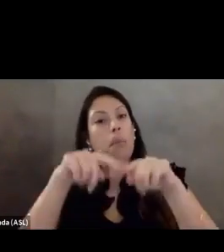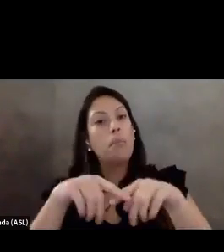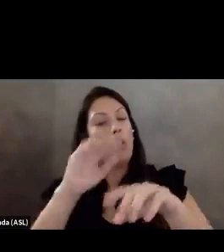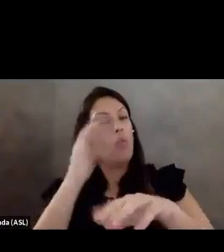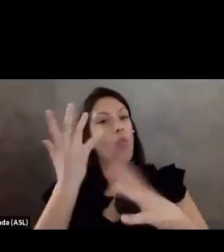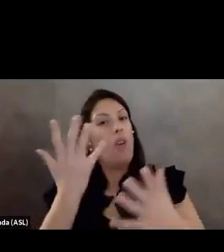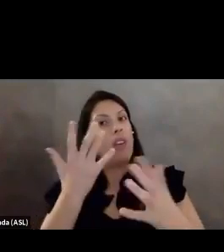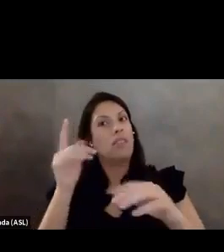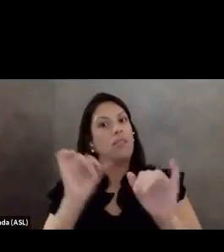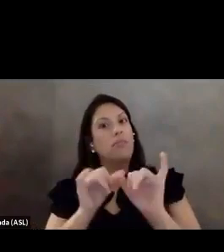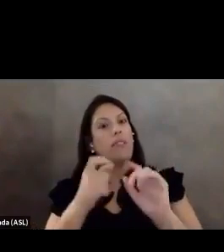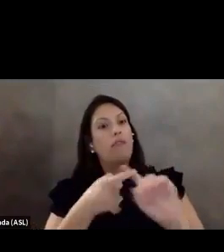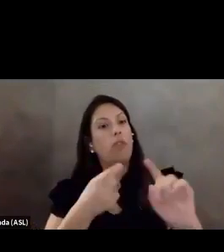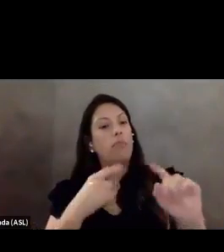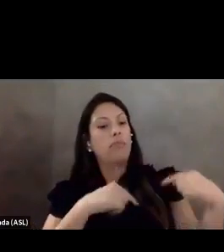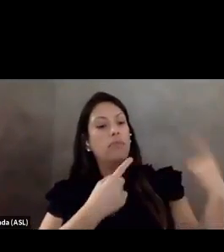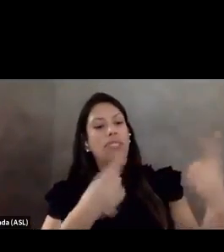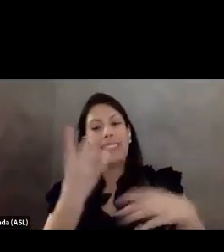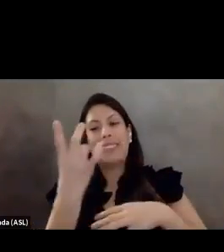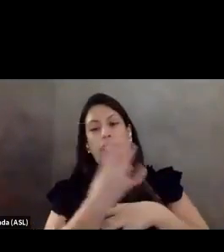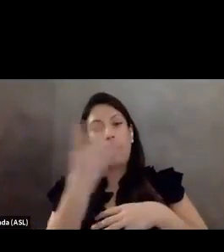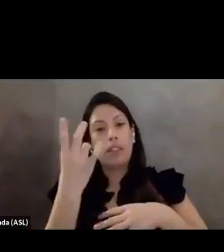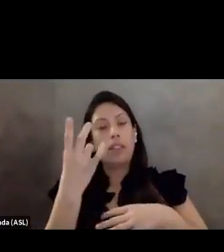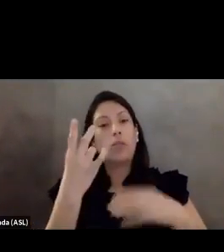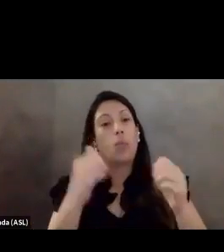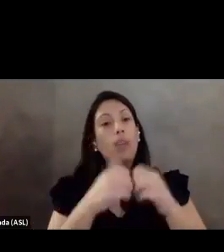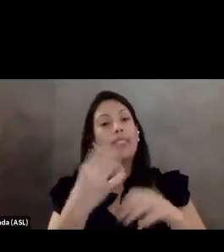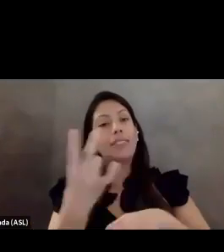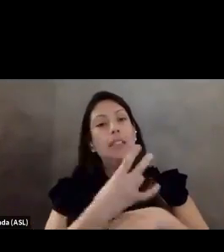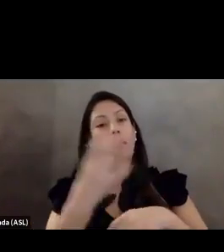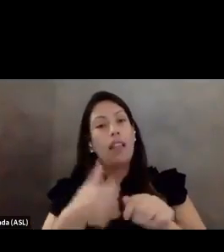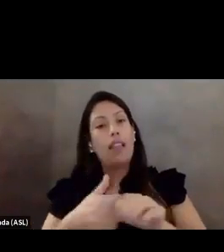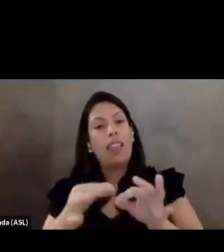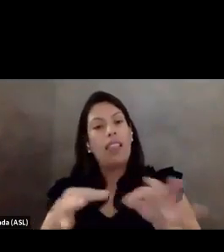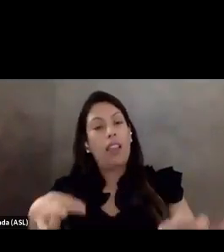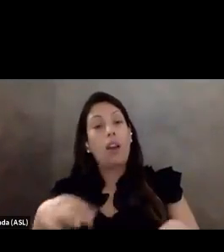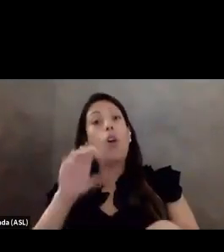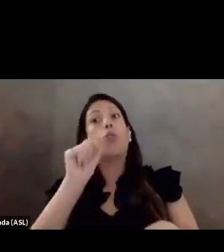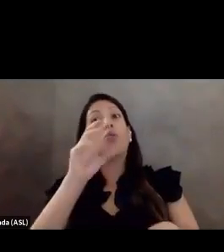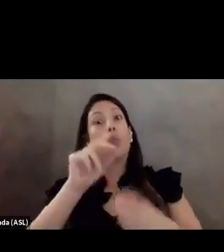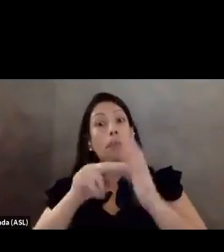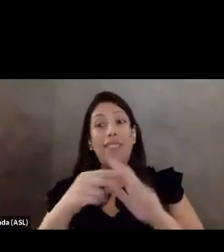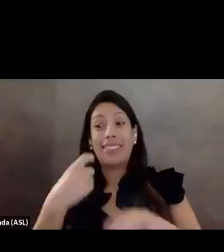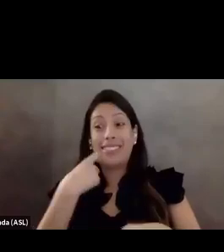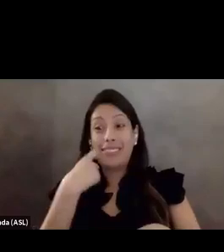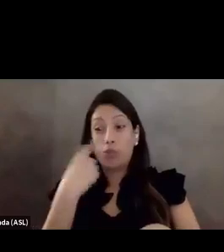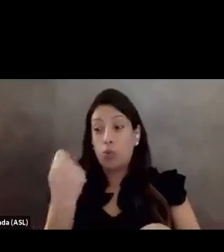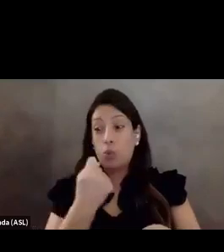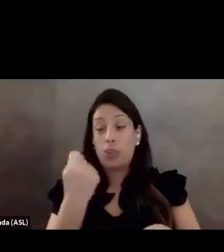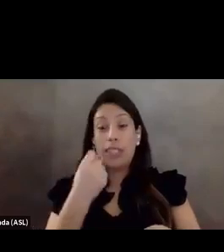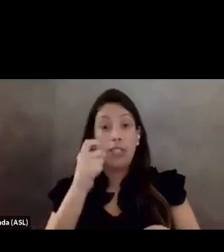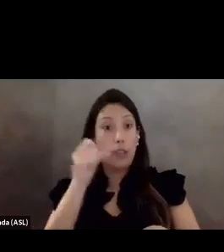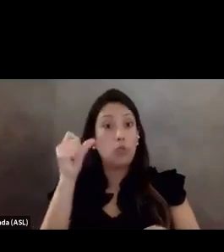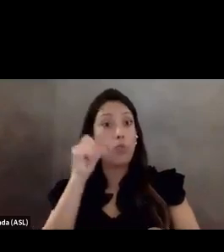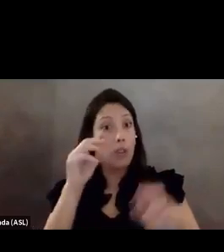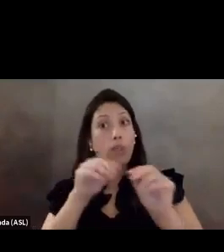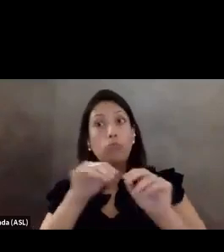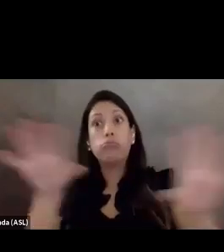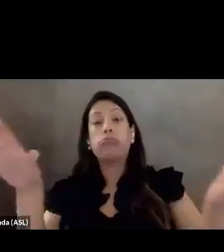What that means is these these numbers which came out Tuesday, were calculated before we really implemented our enhanced strategy that we